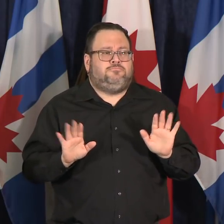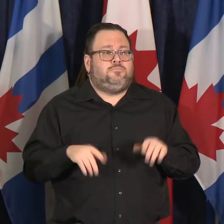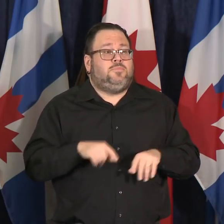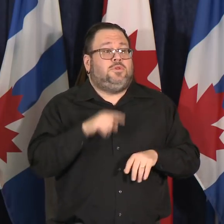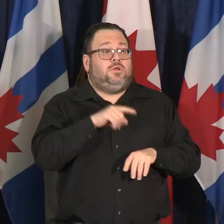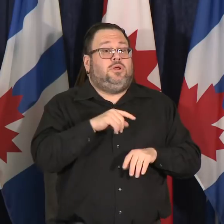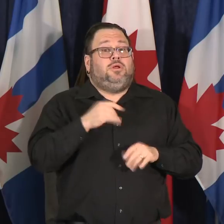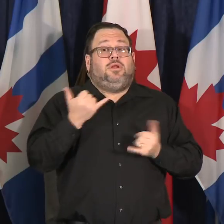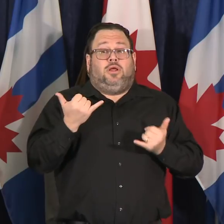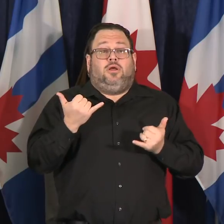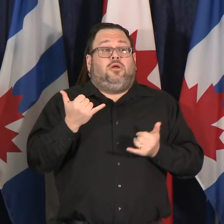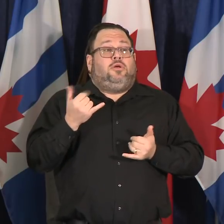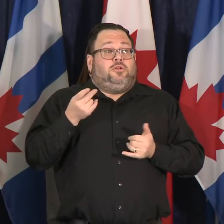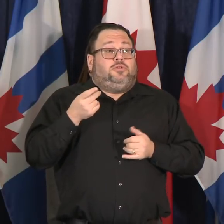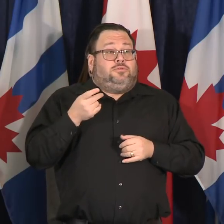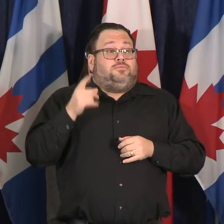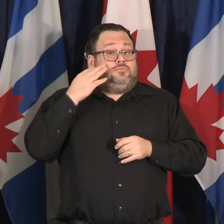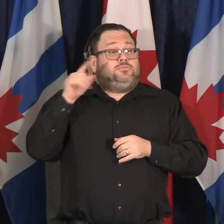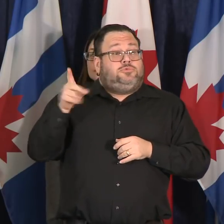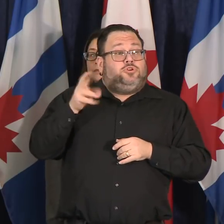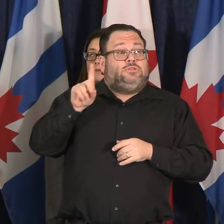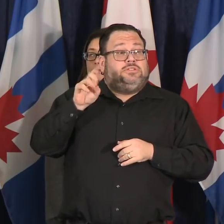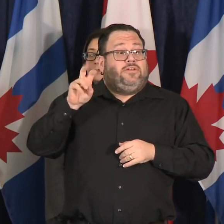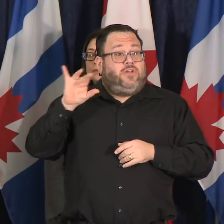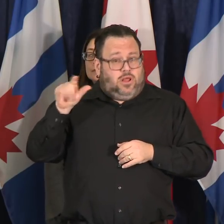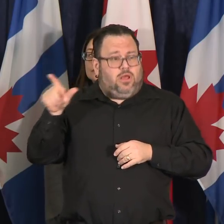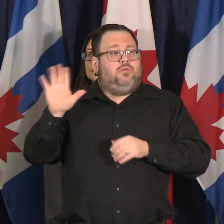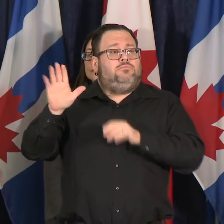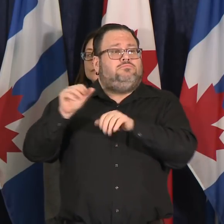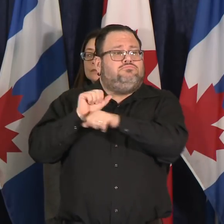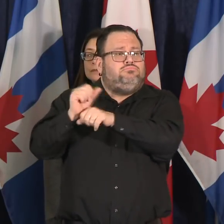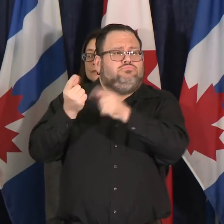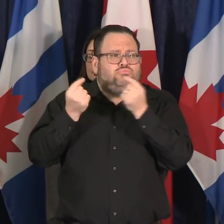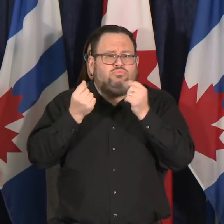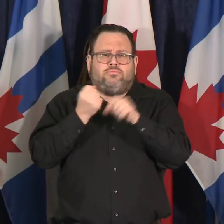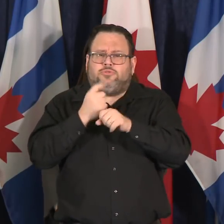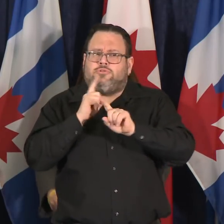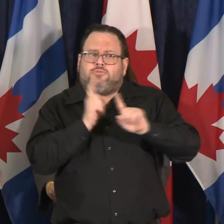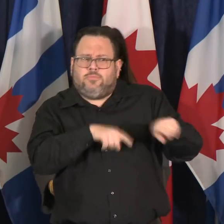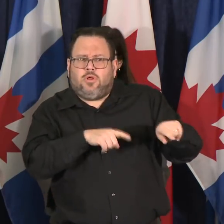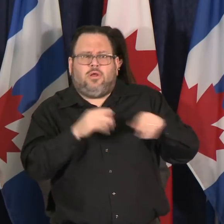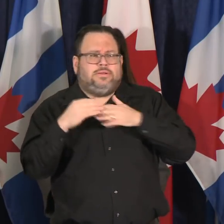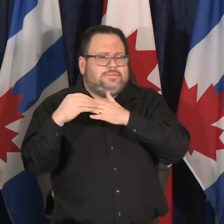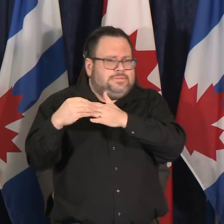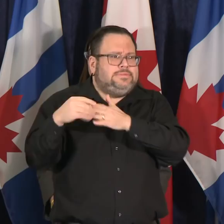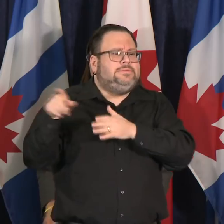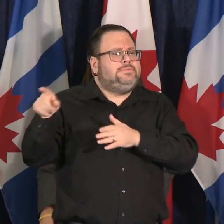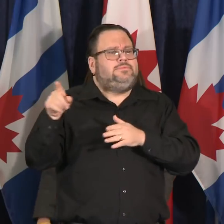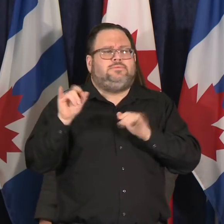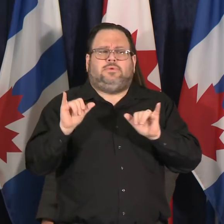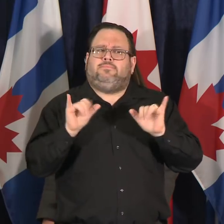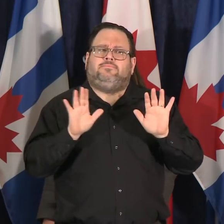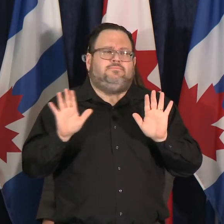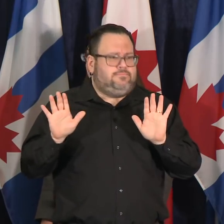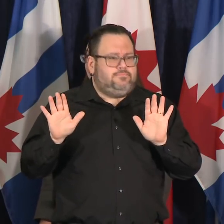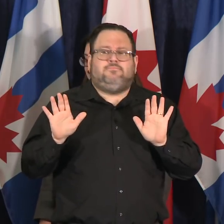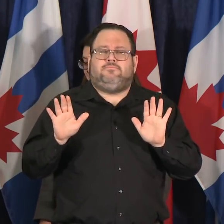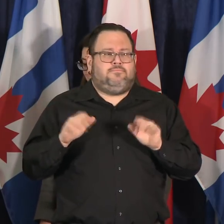public health response to this pandemic in Toronto I will now ask dr. Davila to update you